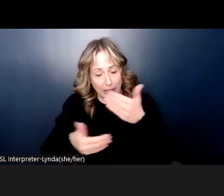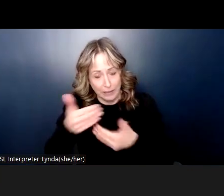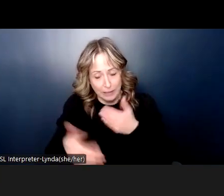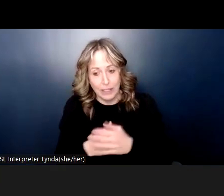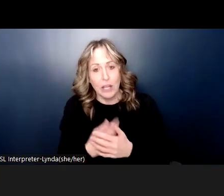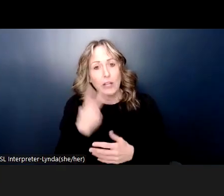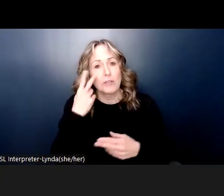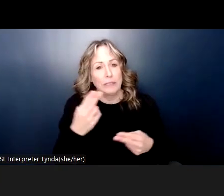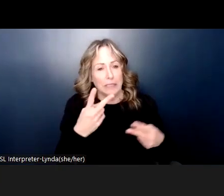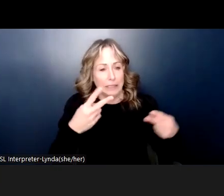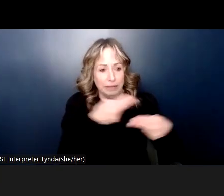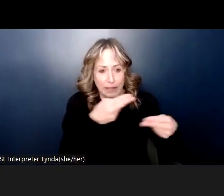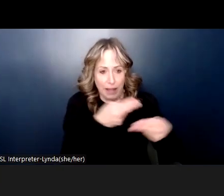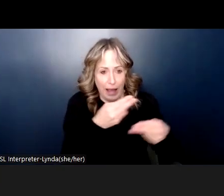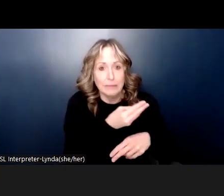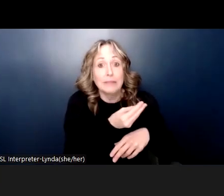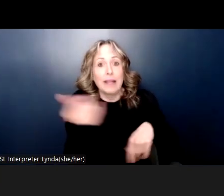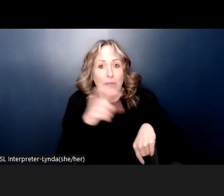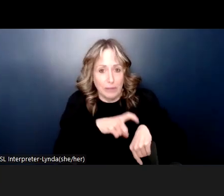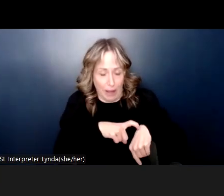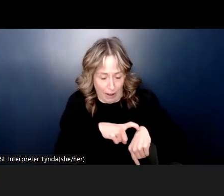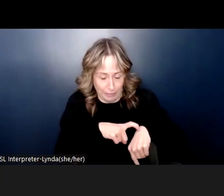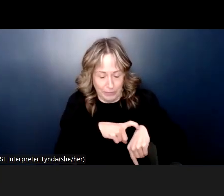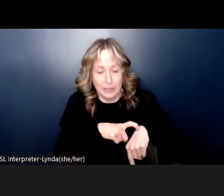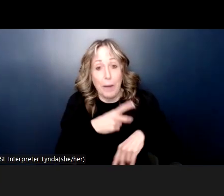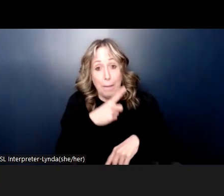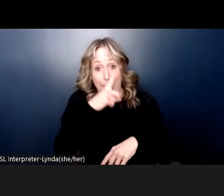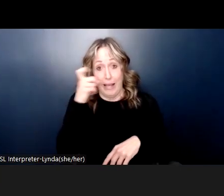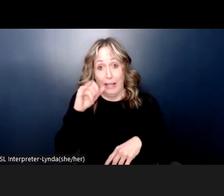several times and because we had that January, start,